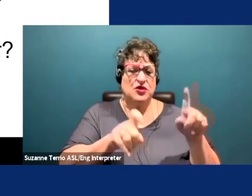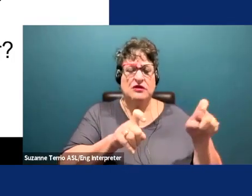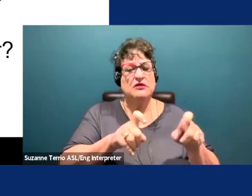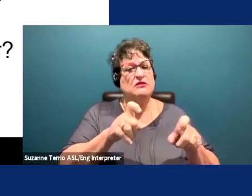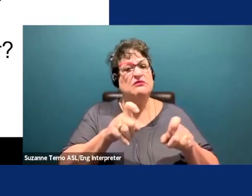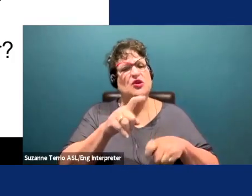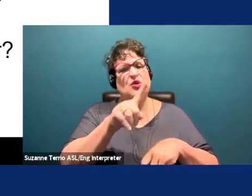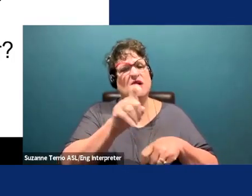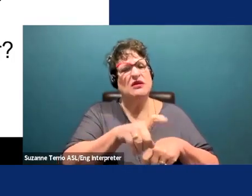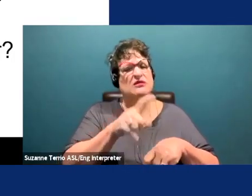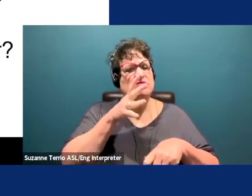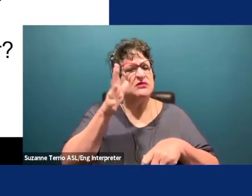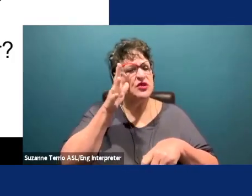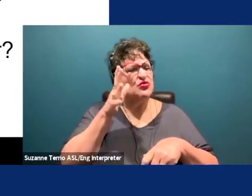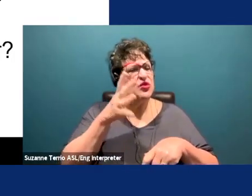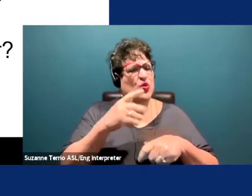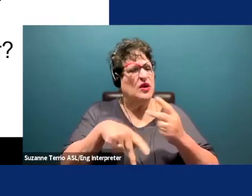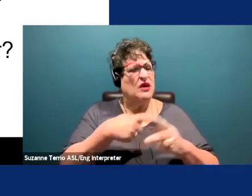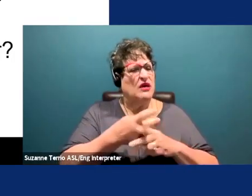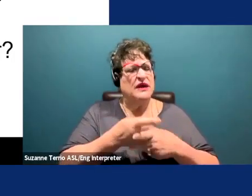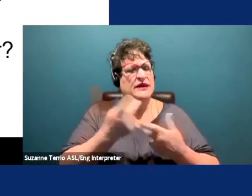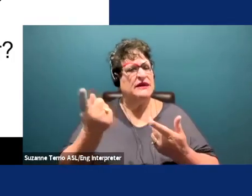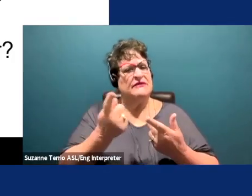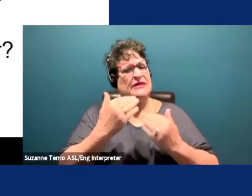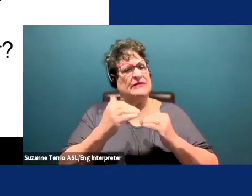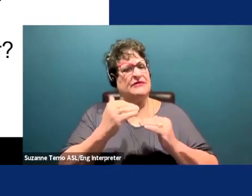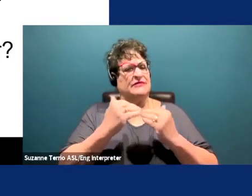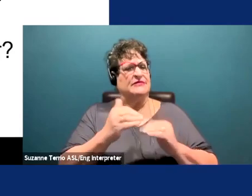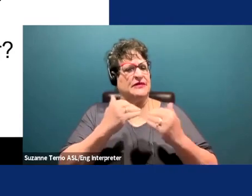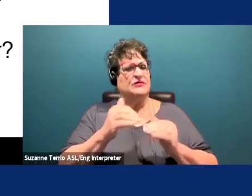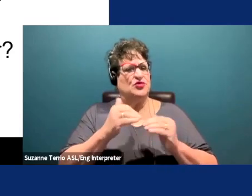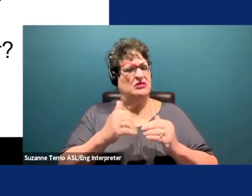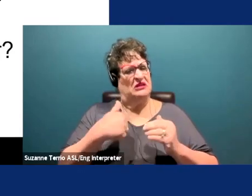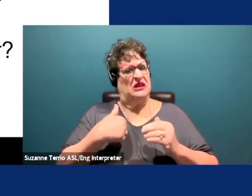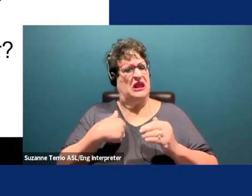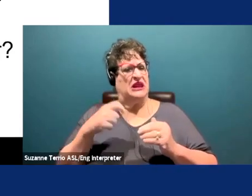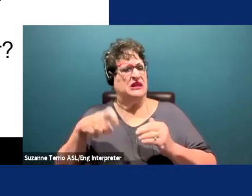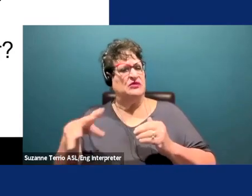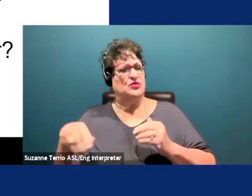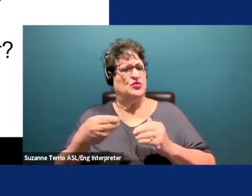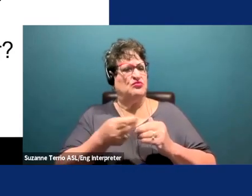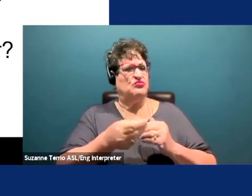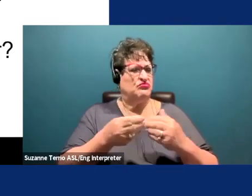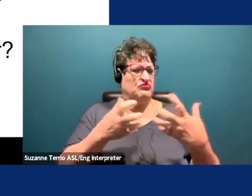about that I can proactively think of accommodations for? For example, you know,